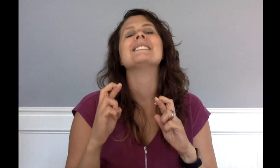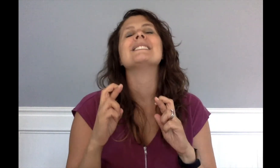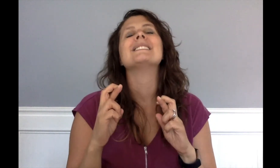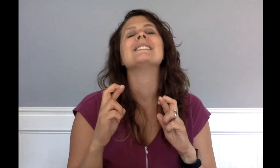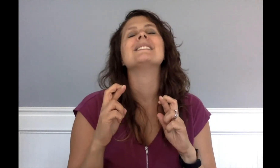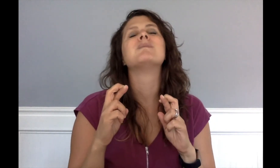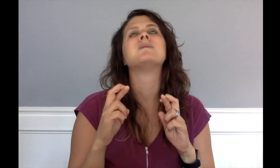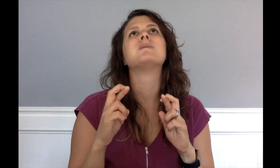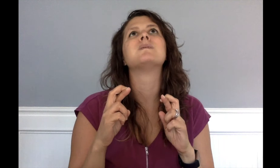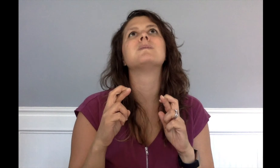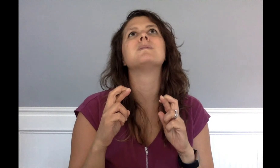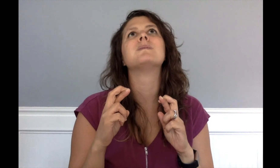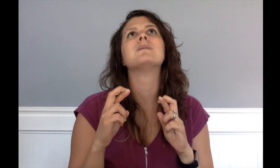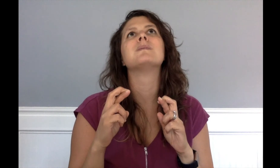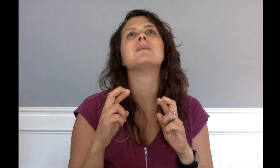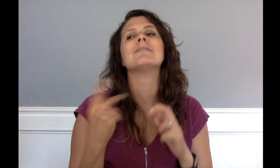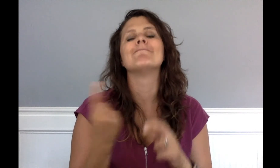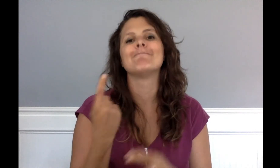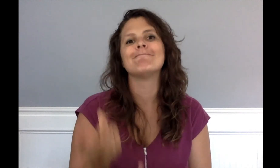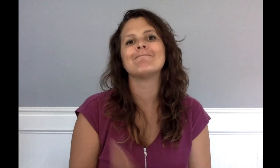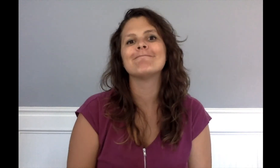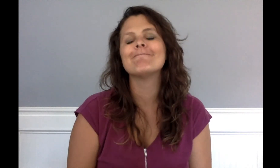He crossed his fingers. On both hands.